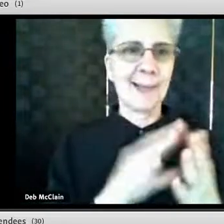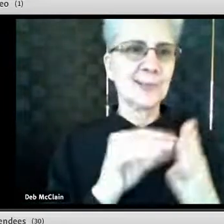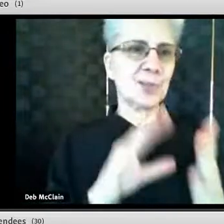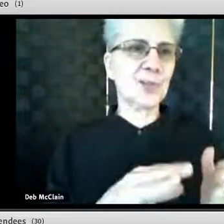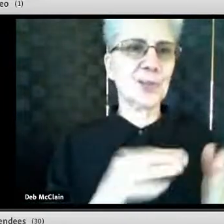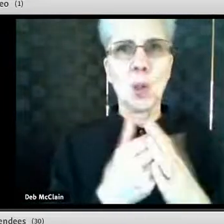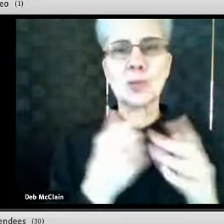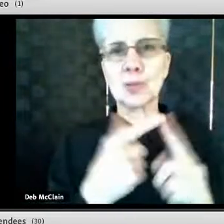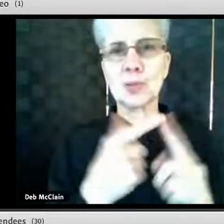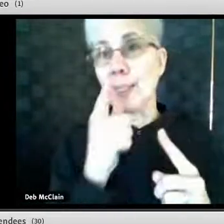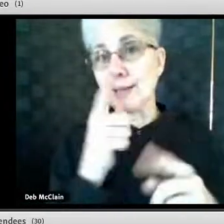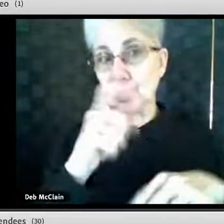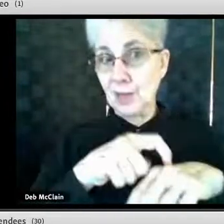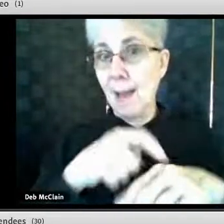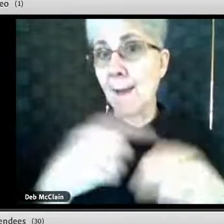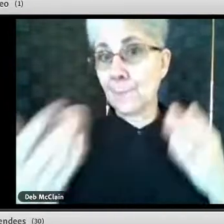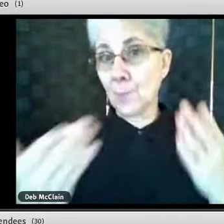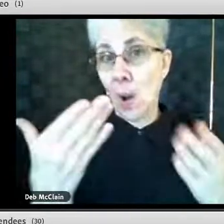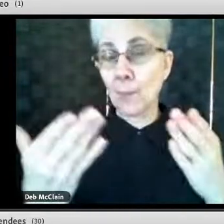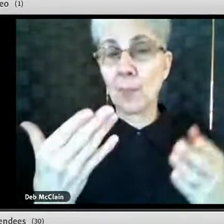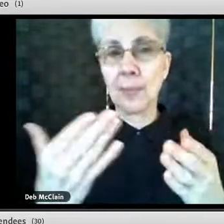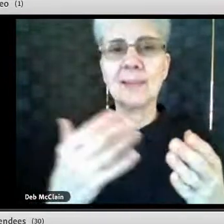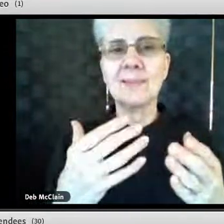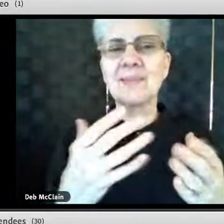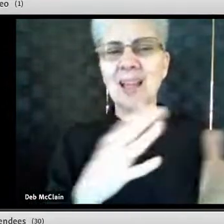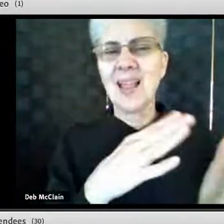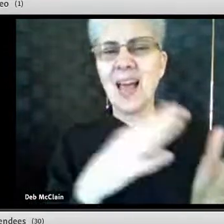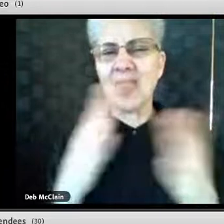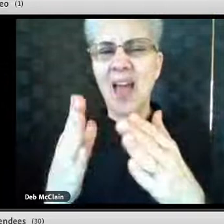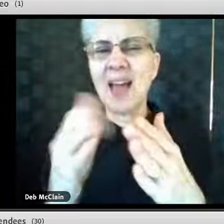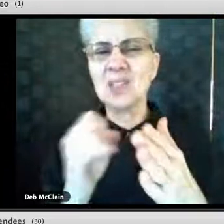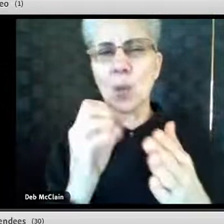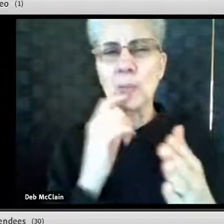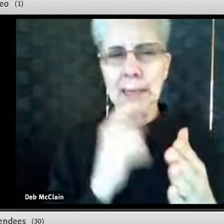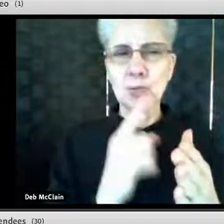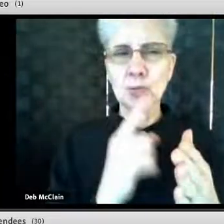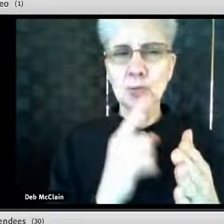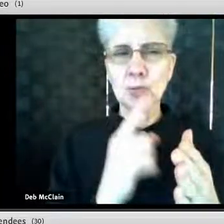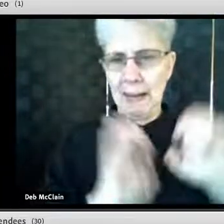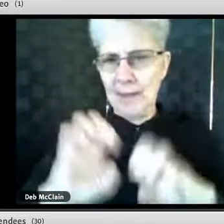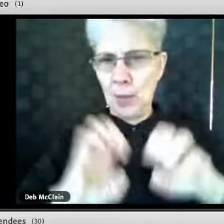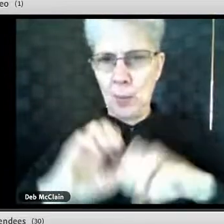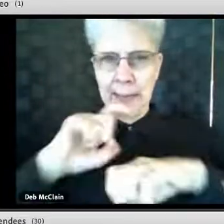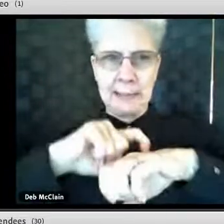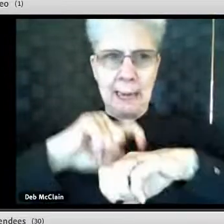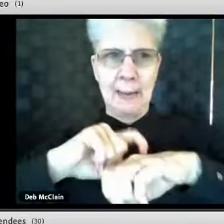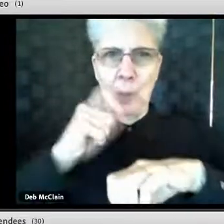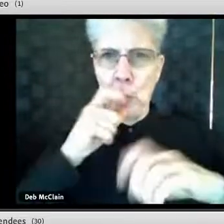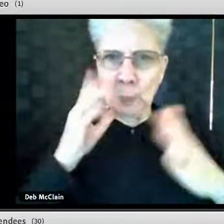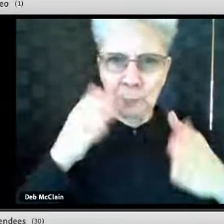College students is closer to lunchtime, and it kind of goes like that, so you need to kind of evaluate that.